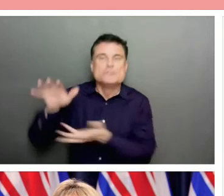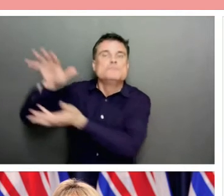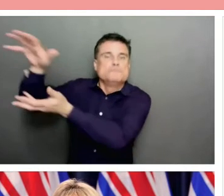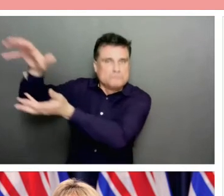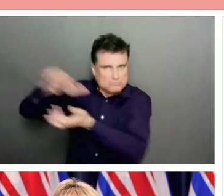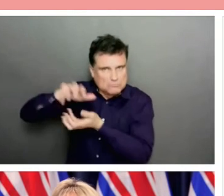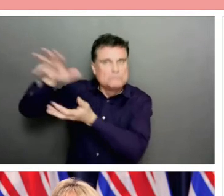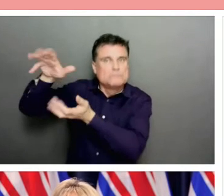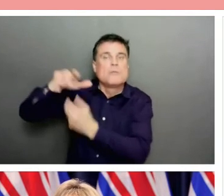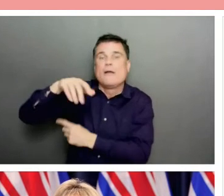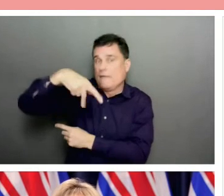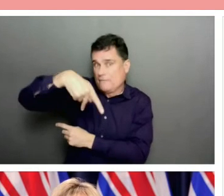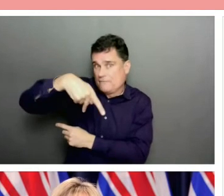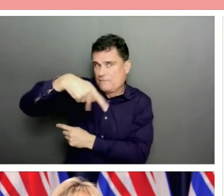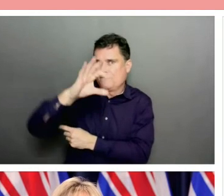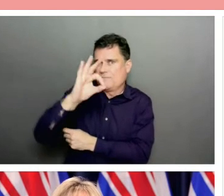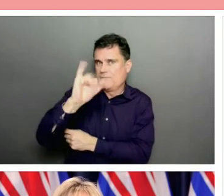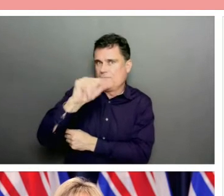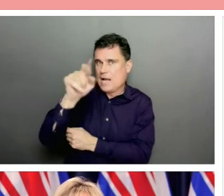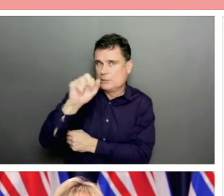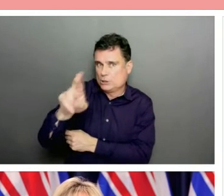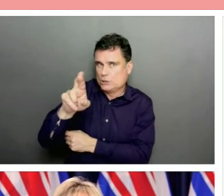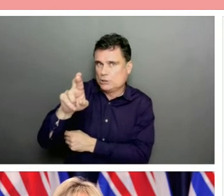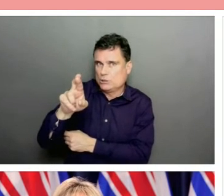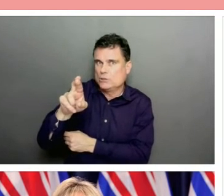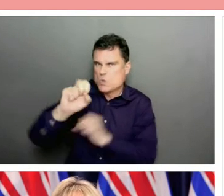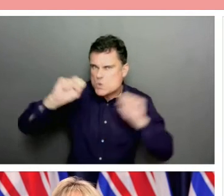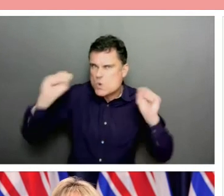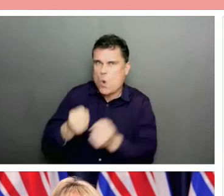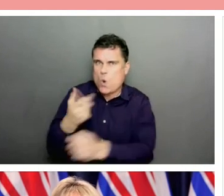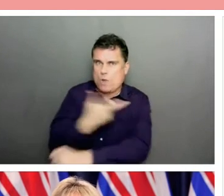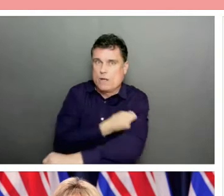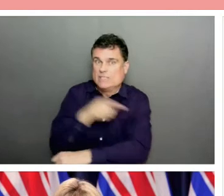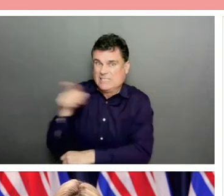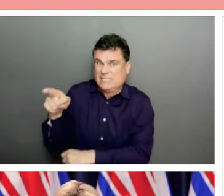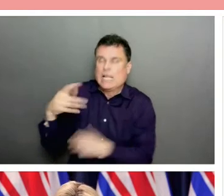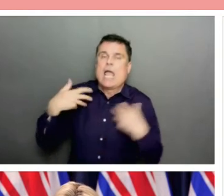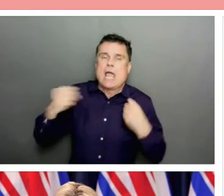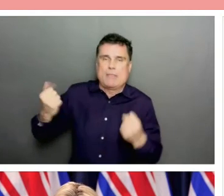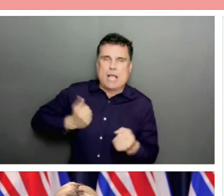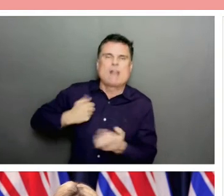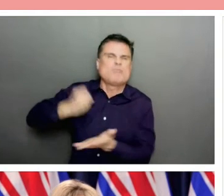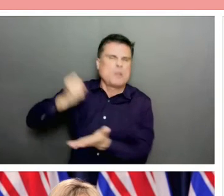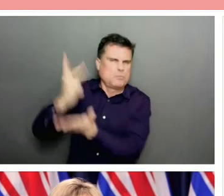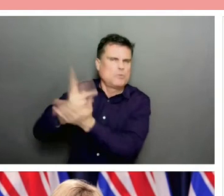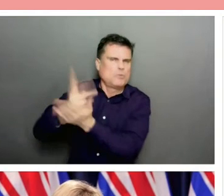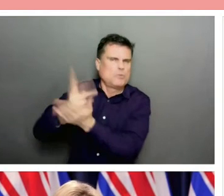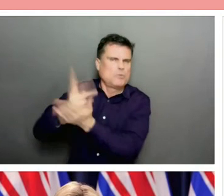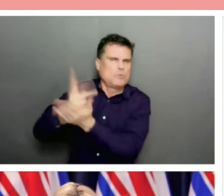use in Canada, but health Canada this morning also approved the Moderna vaccine for use in Canada and in